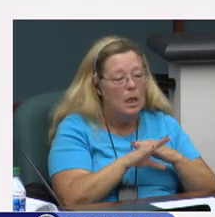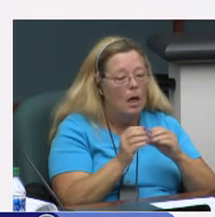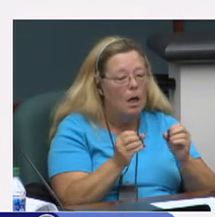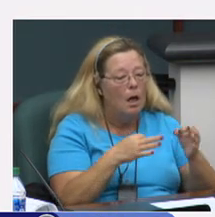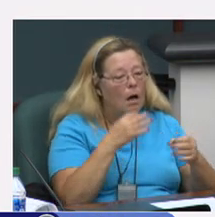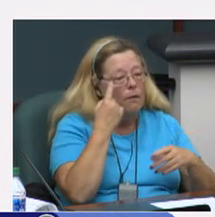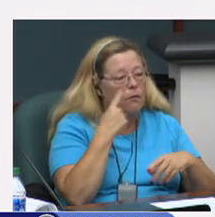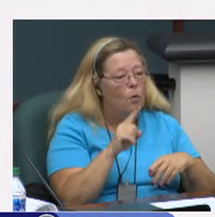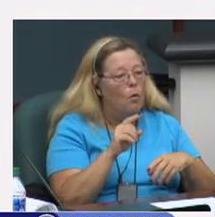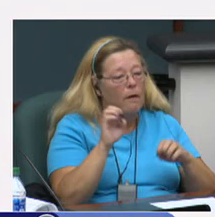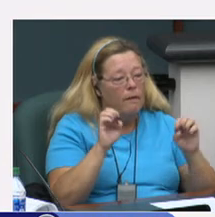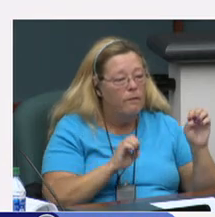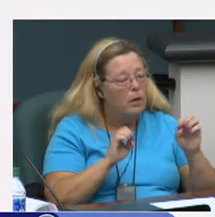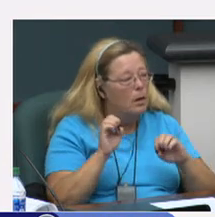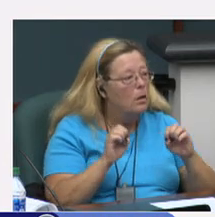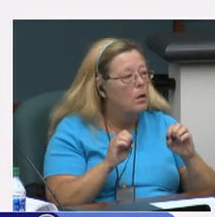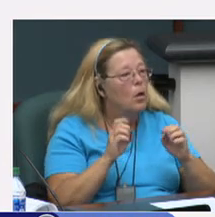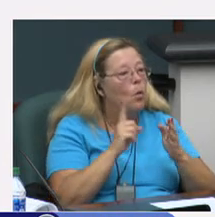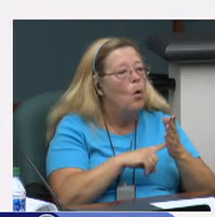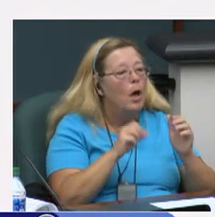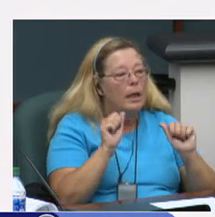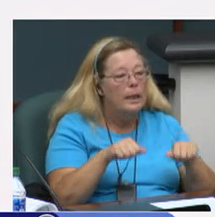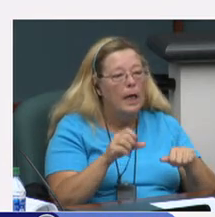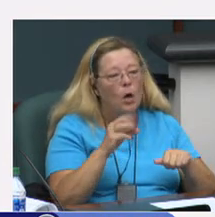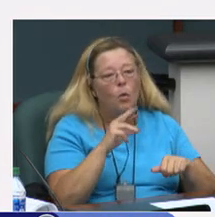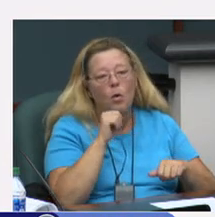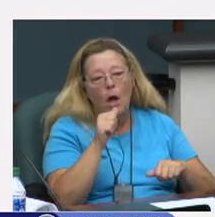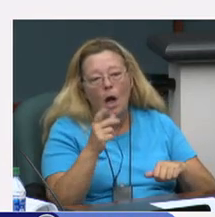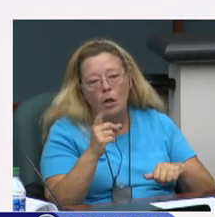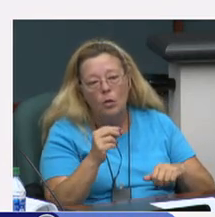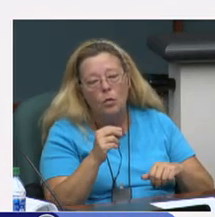evaluation of what they can and can't do on their properties what kind of